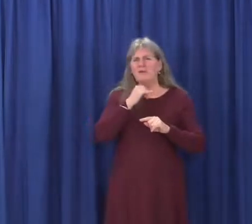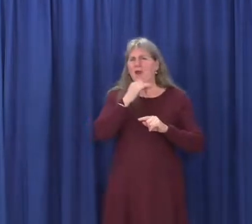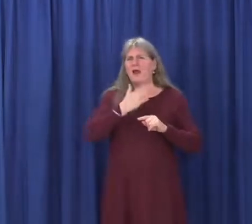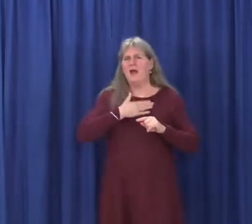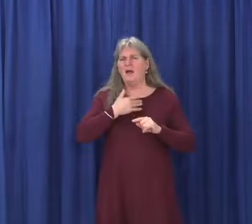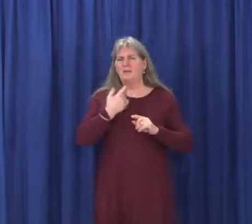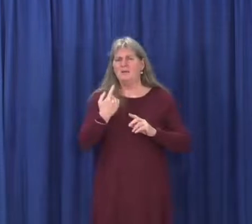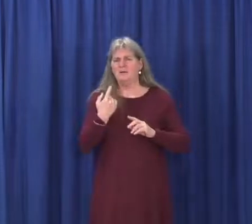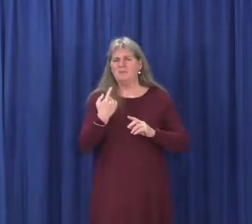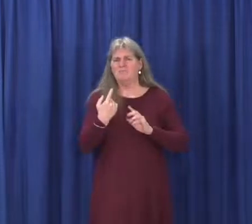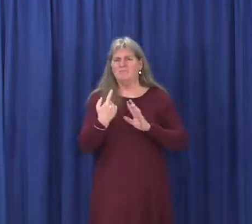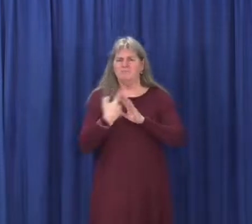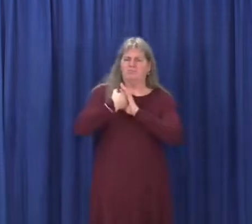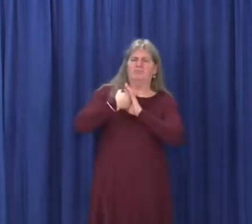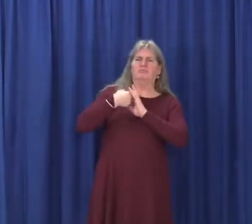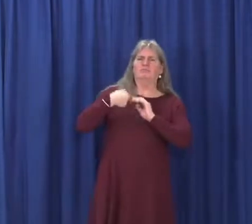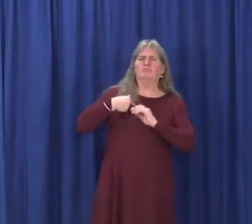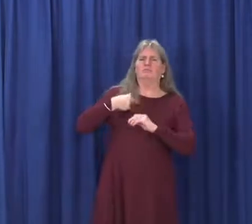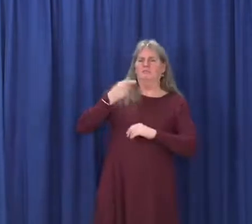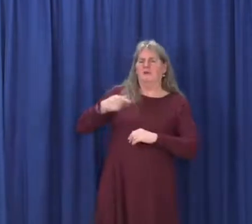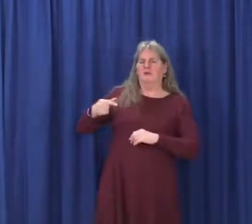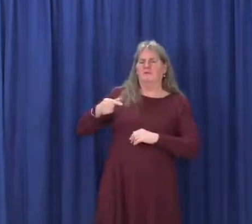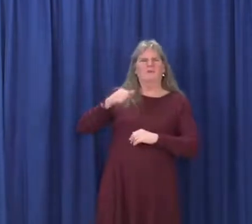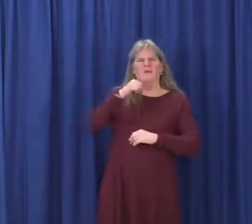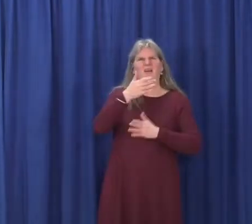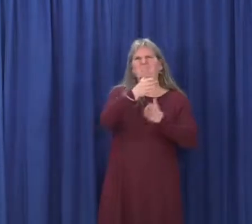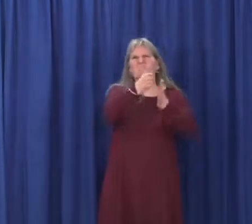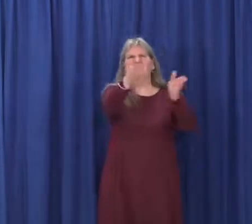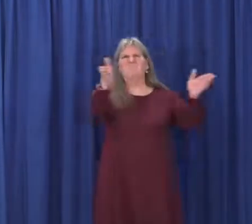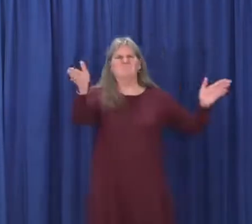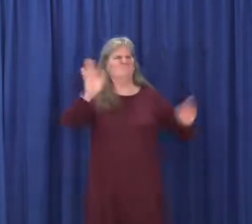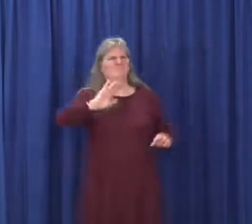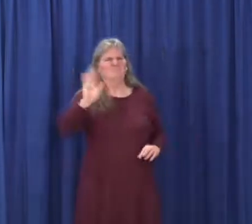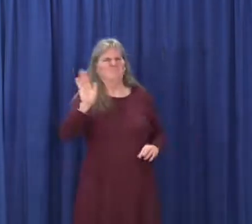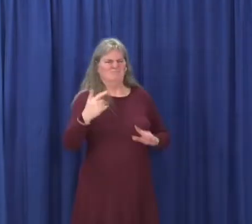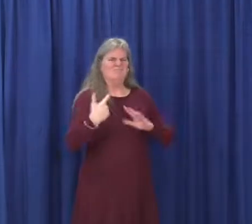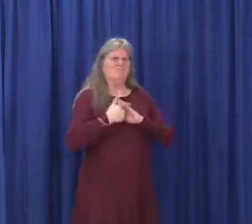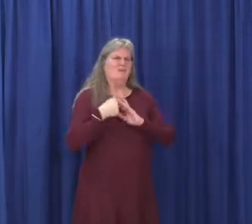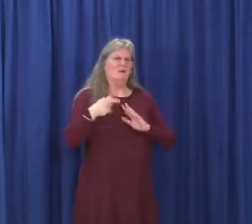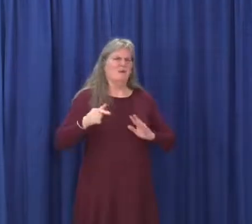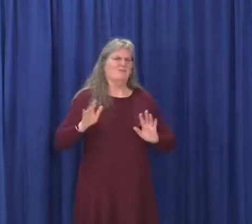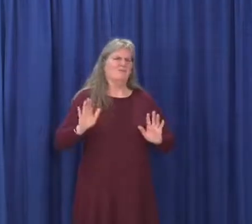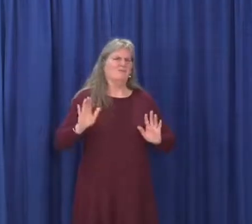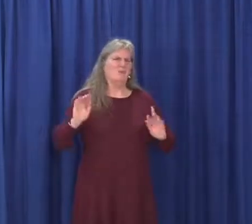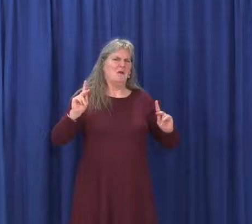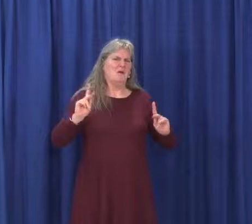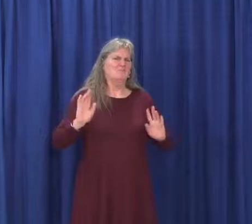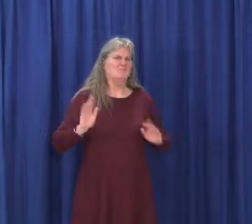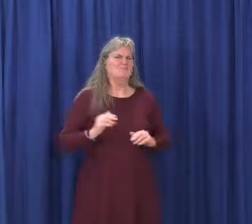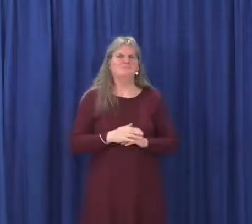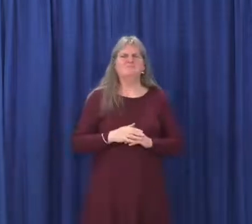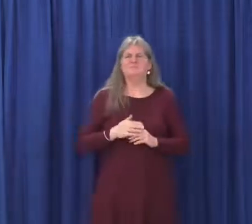not-- not make it more difficult for them. Thank you. That concludes our COVID-19